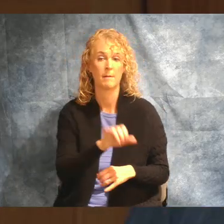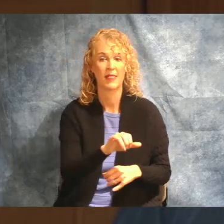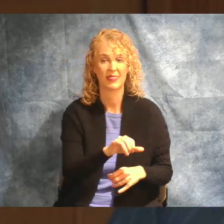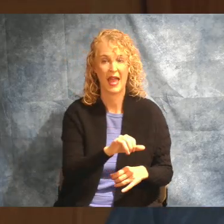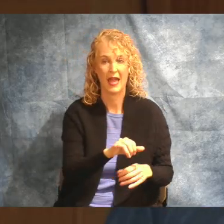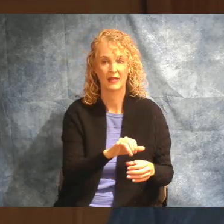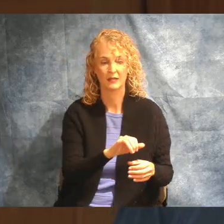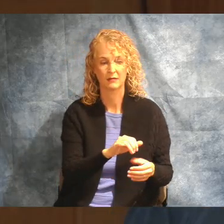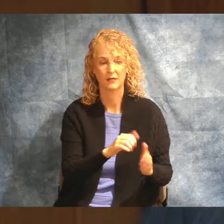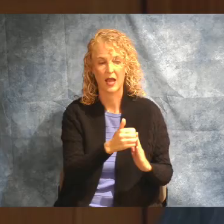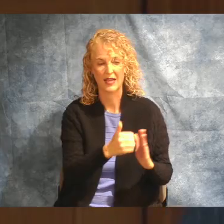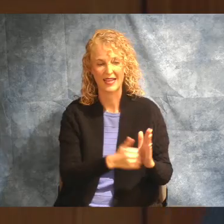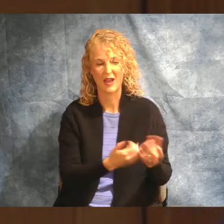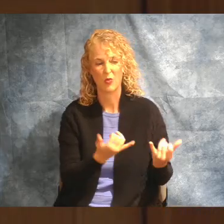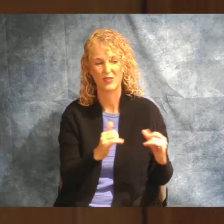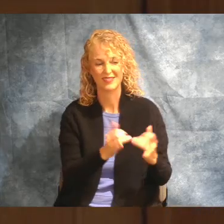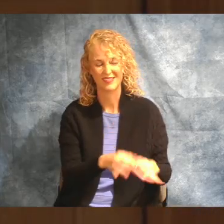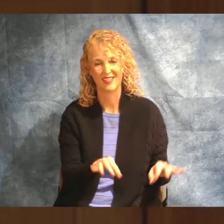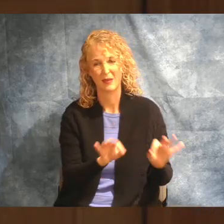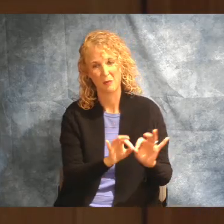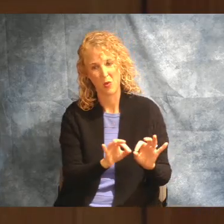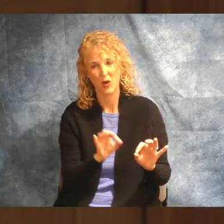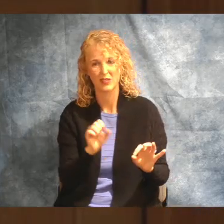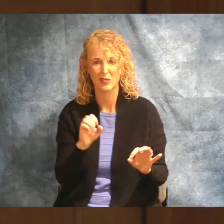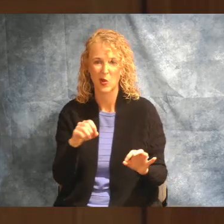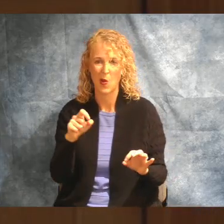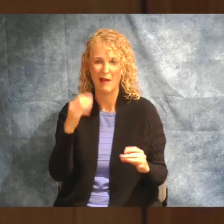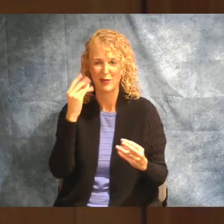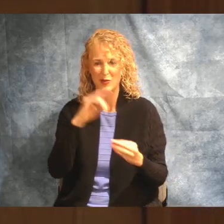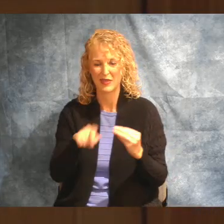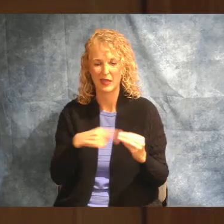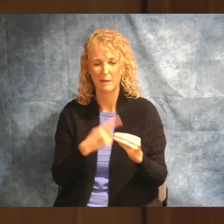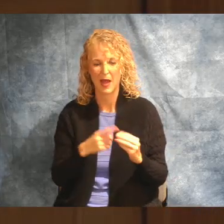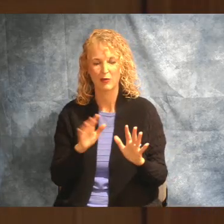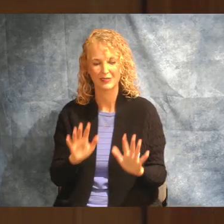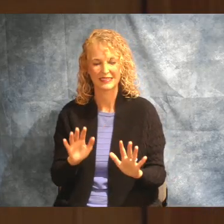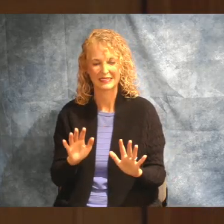I just want to be careful about the funds and where they're all coming from. Um, and and to that